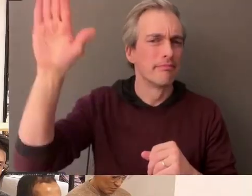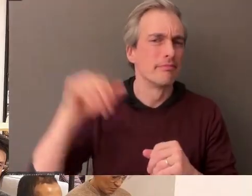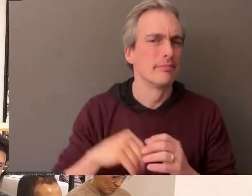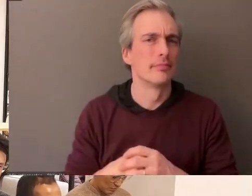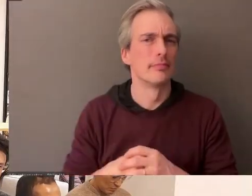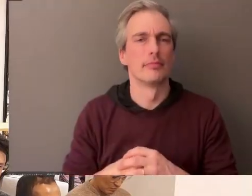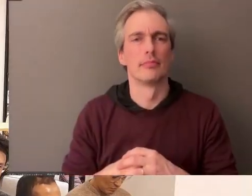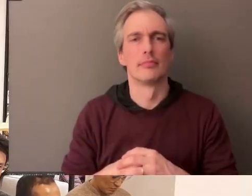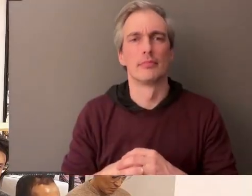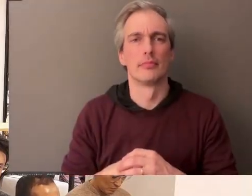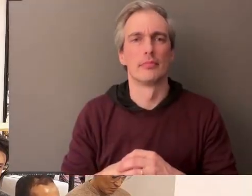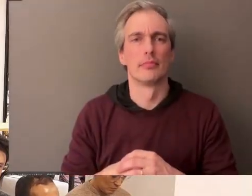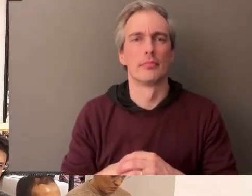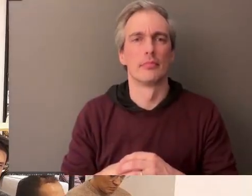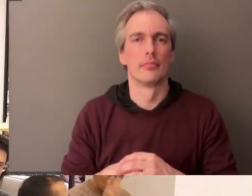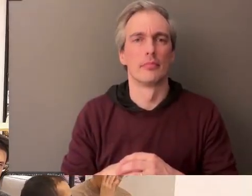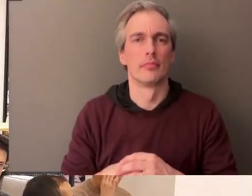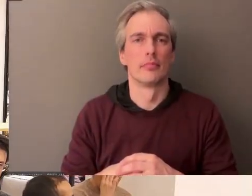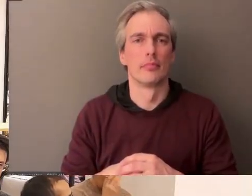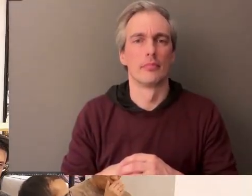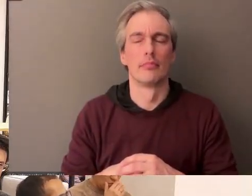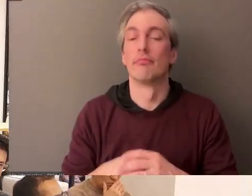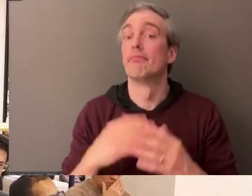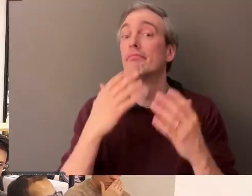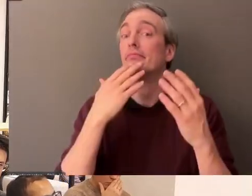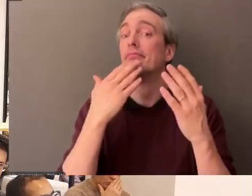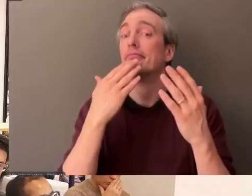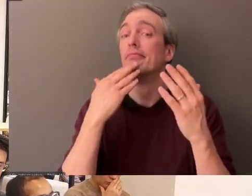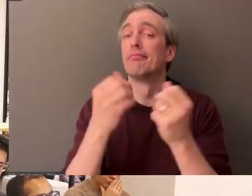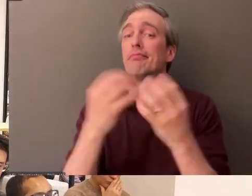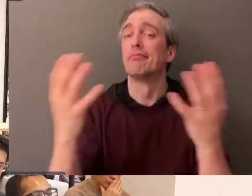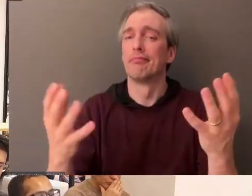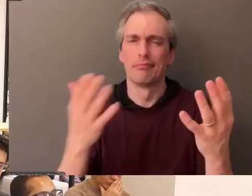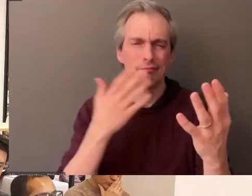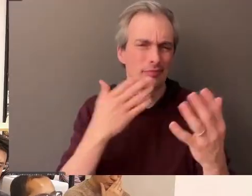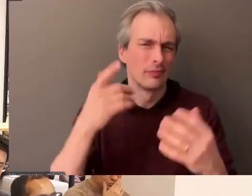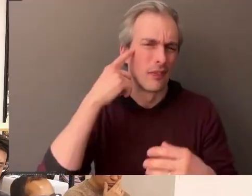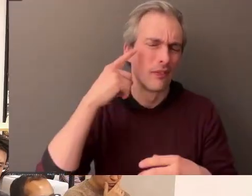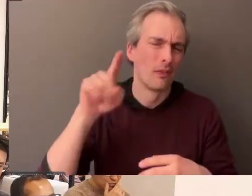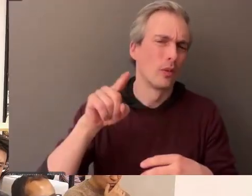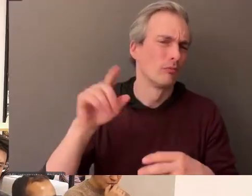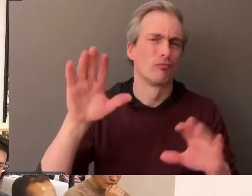Thank you so much. And also thank you for the great chapter in the Inclusive Design for Accessibility book.